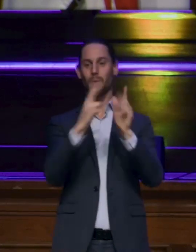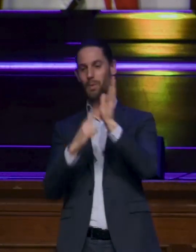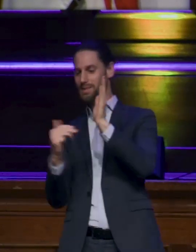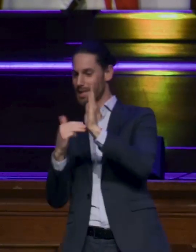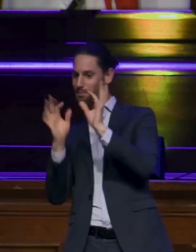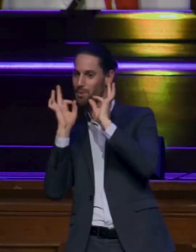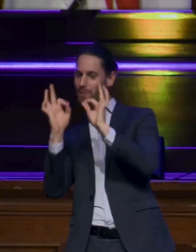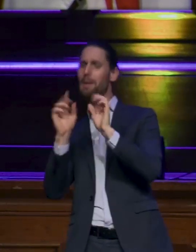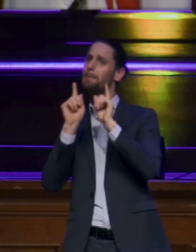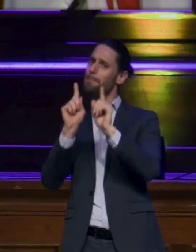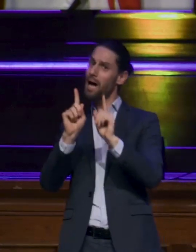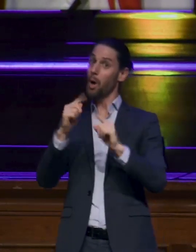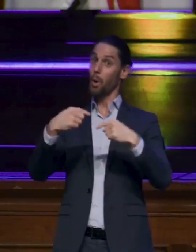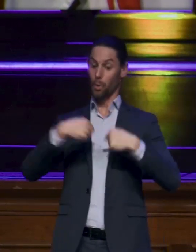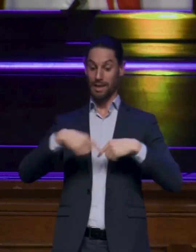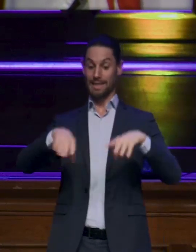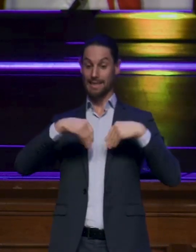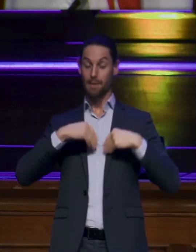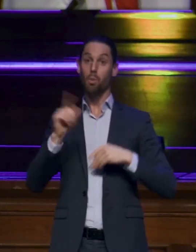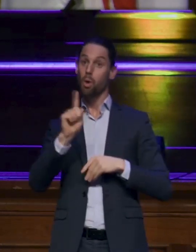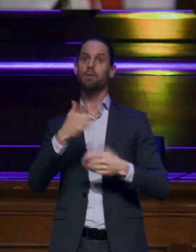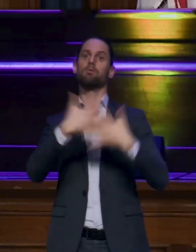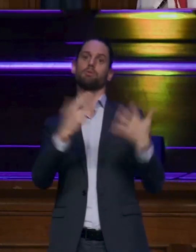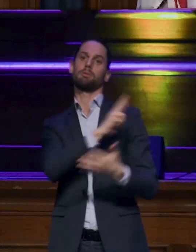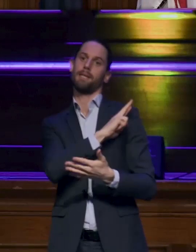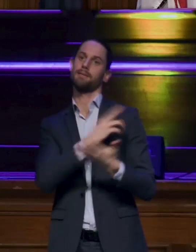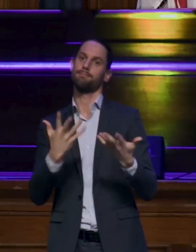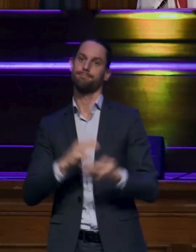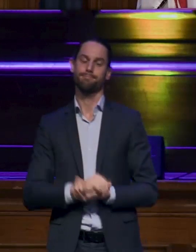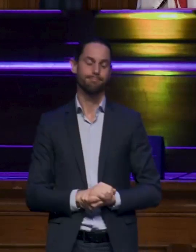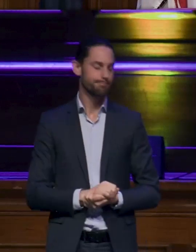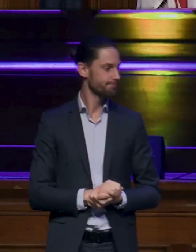sense of responsibility I know that much TJ asks are you the leader you want to